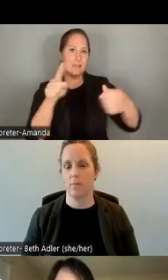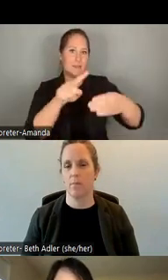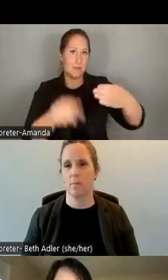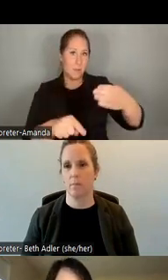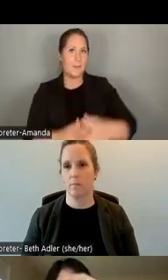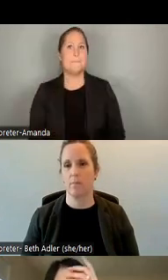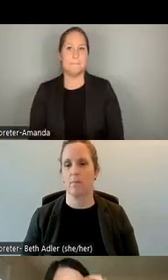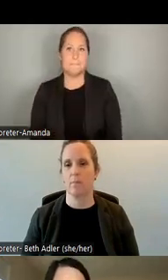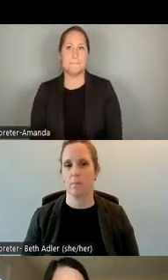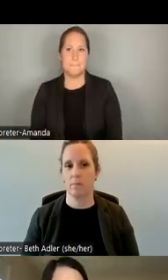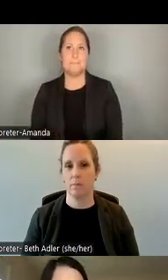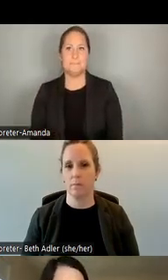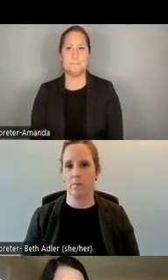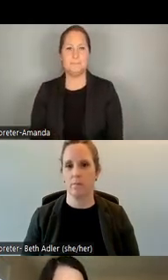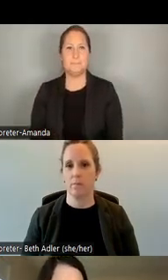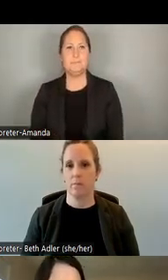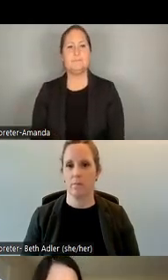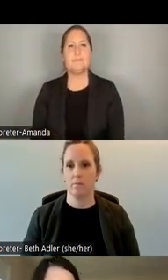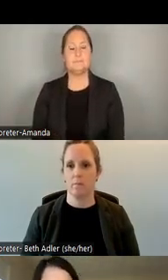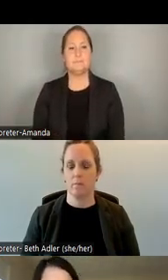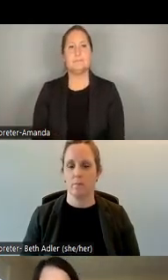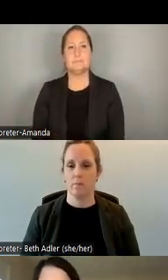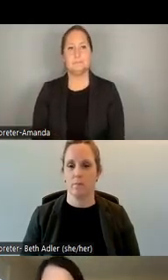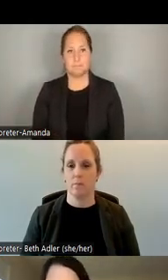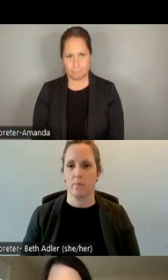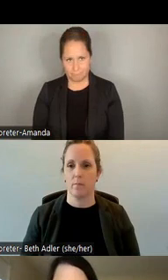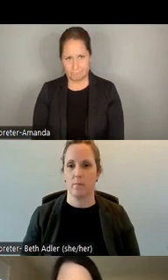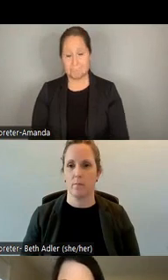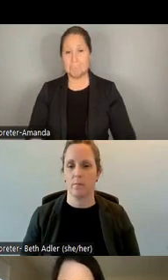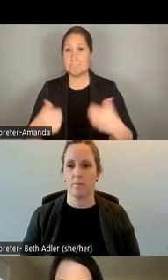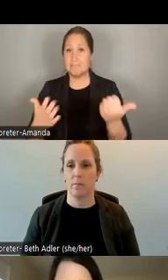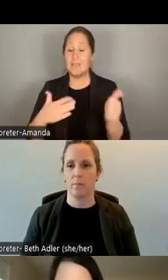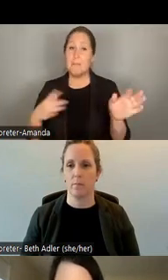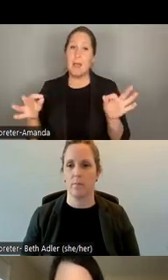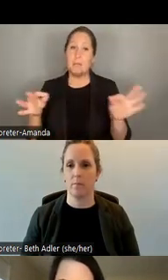so uh transitioning into the latter half of my talk before I turn it over to Dr Burke